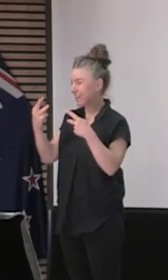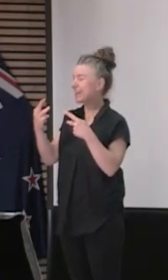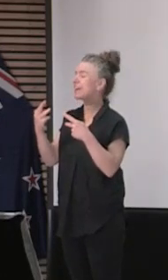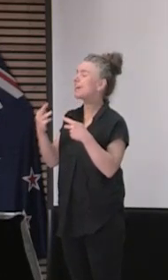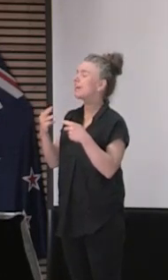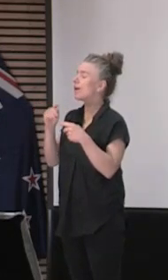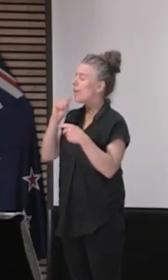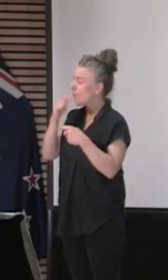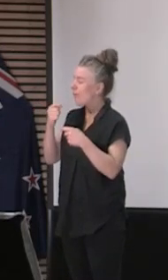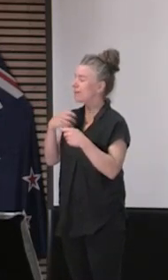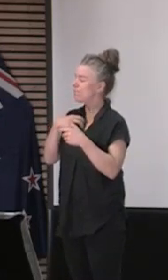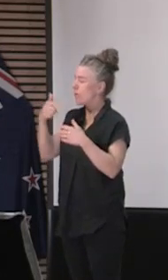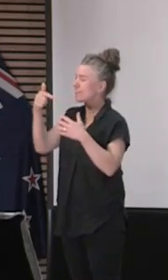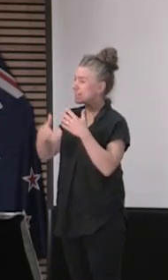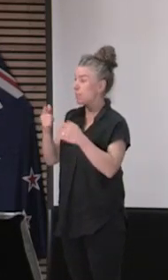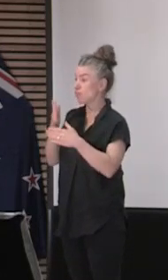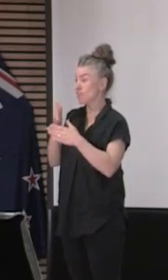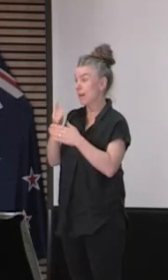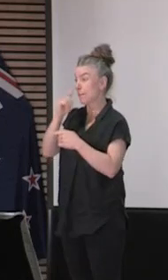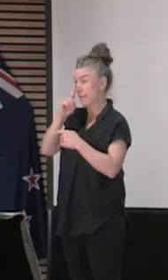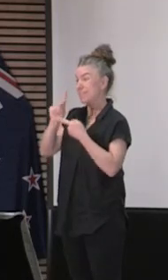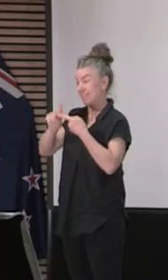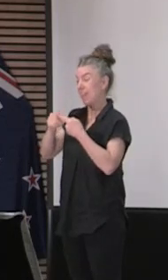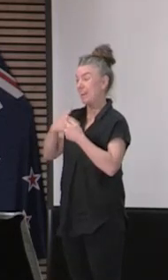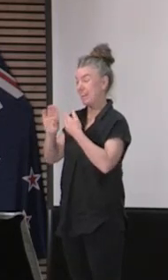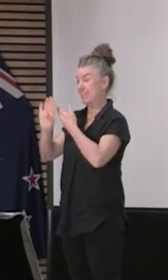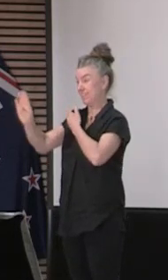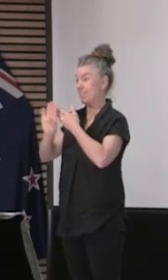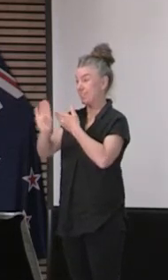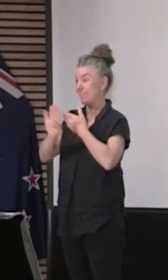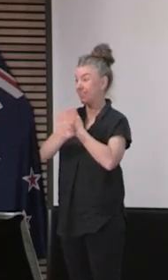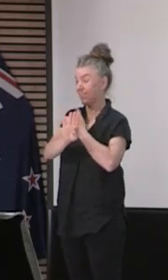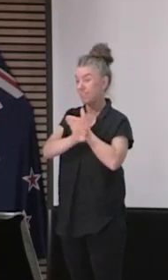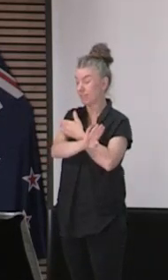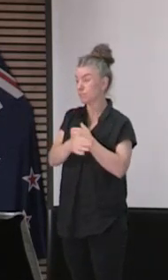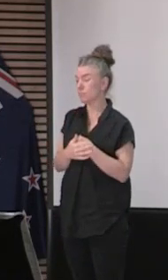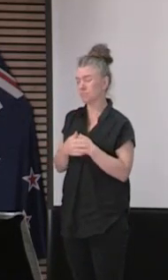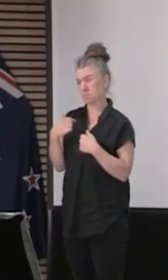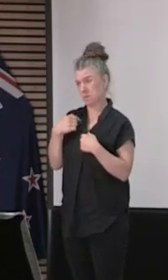One of theissues is that we have tens ofthousands of businesses outthere, and so often, therewill